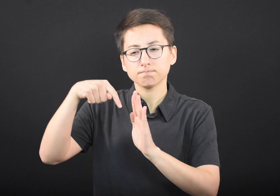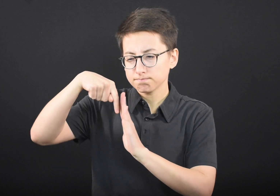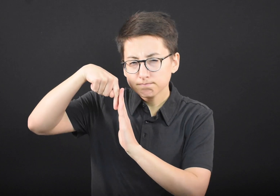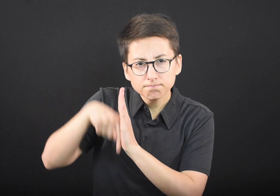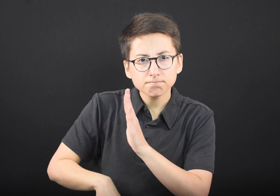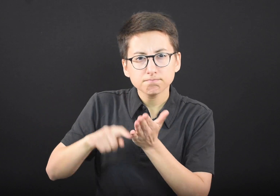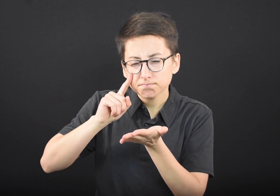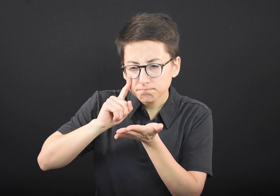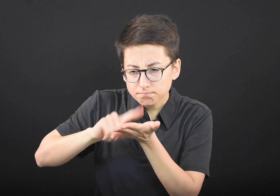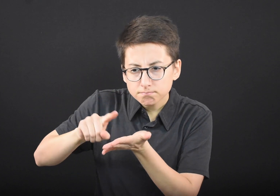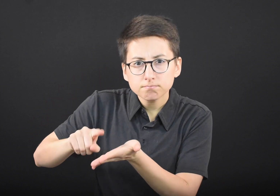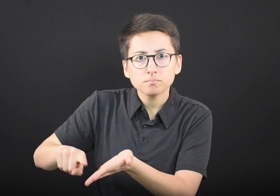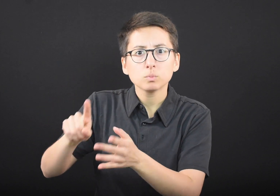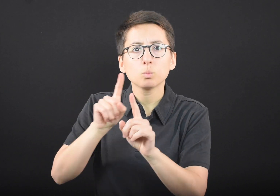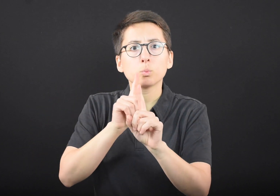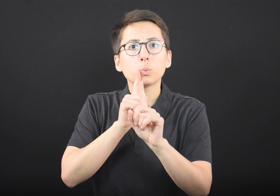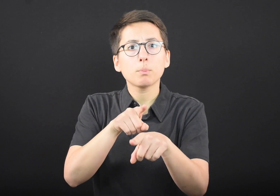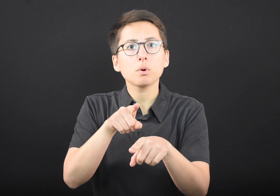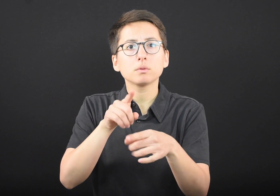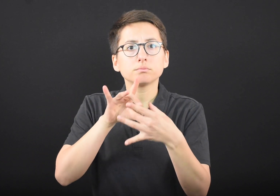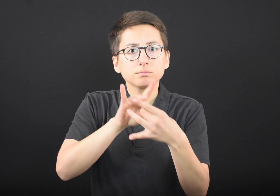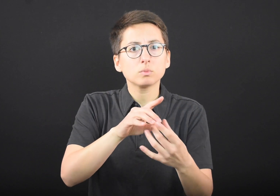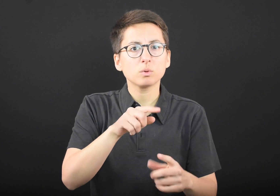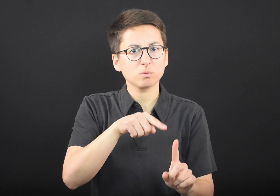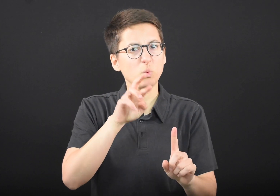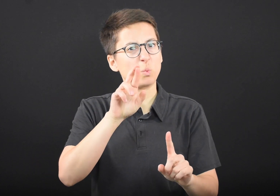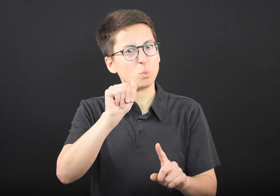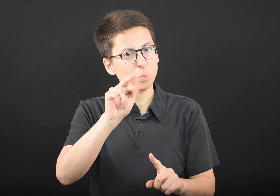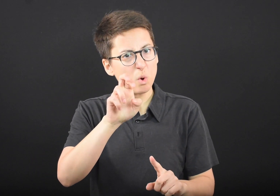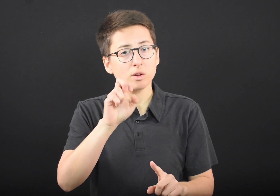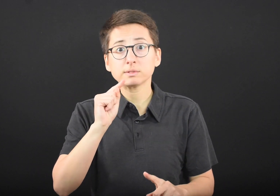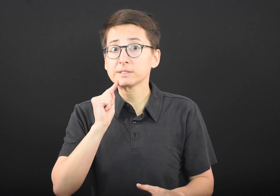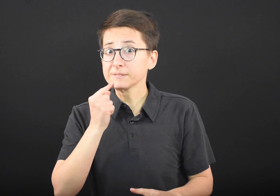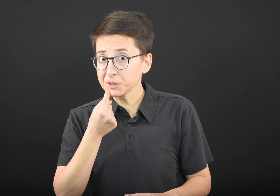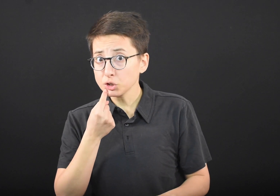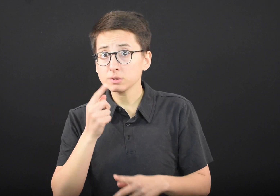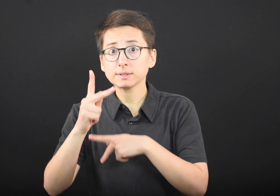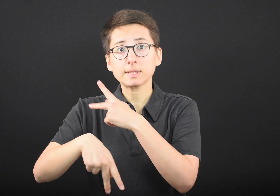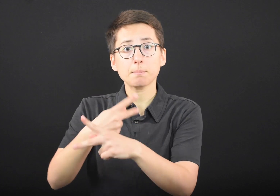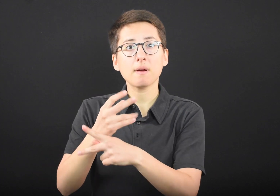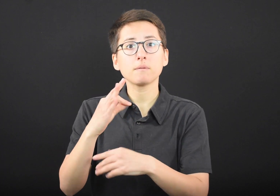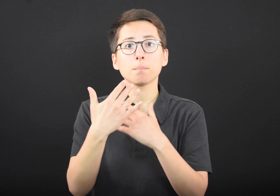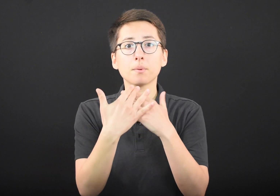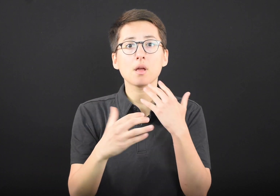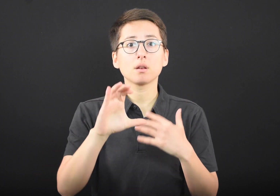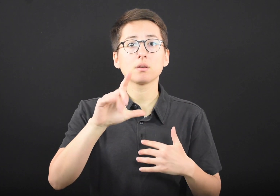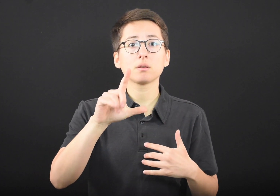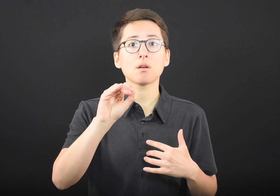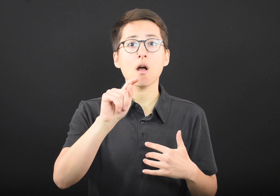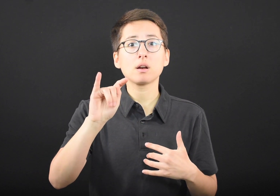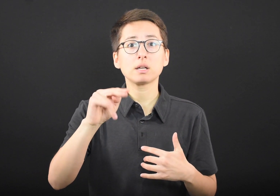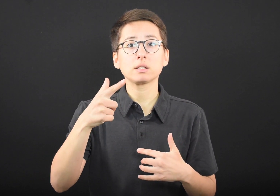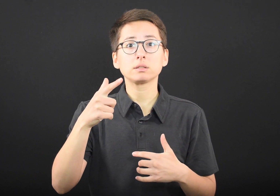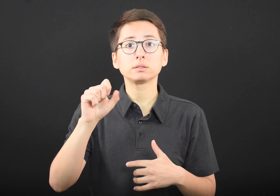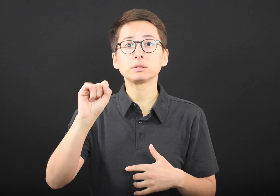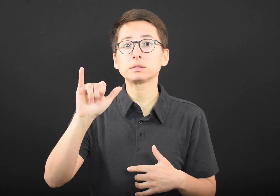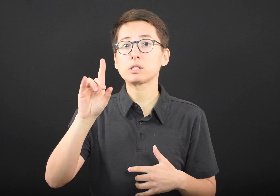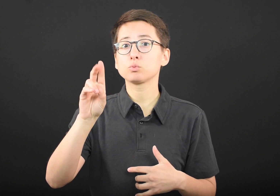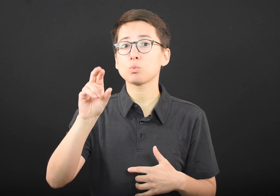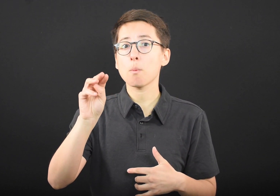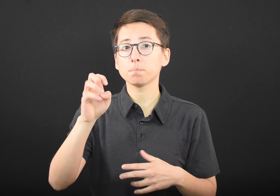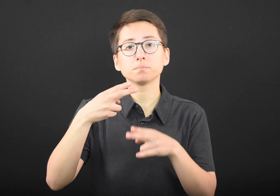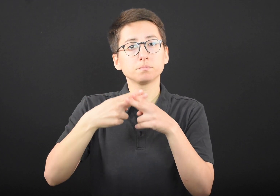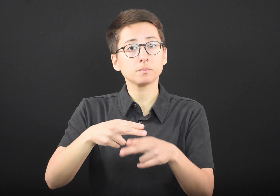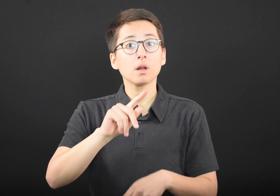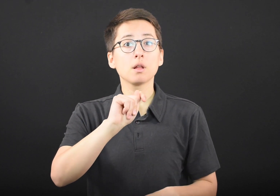reports of a rare and severe type of clotting syndrome called Thrombosis with Thrombocytopenia